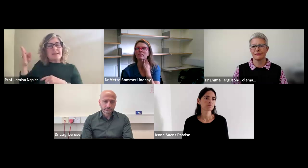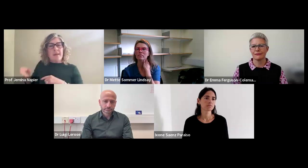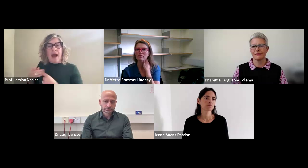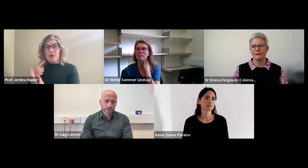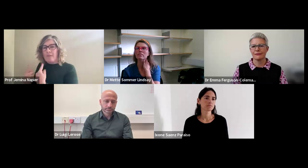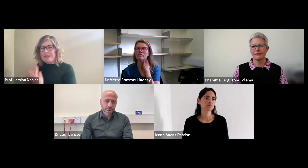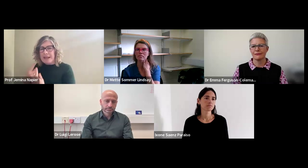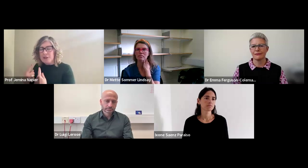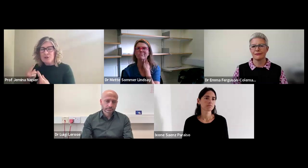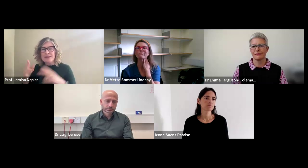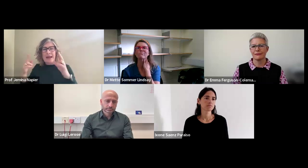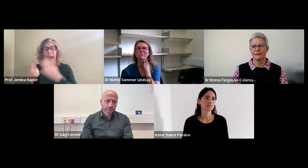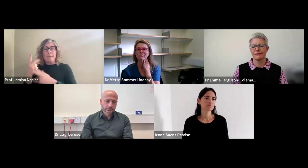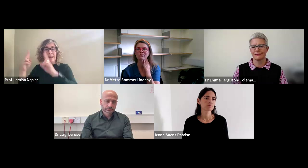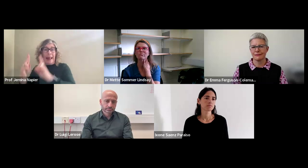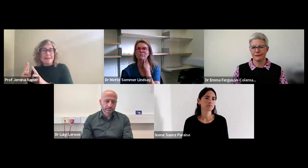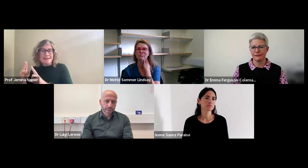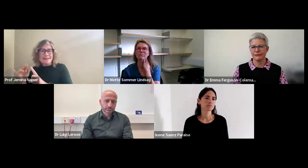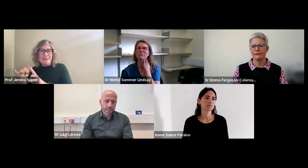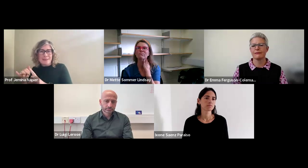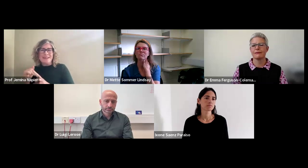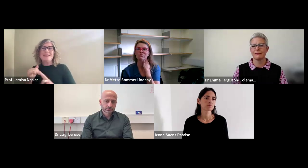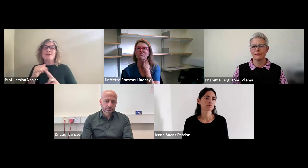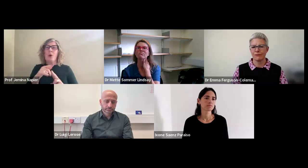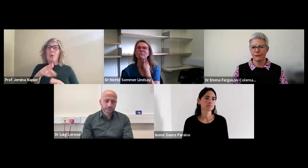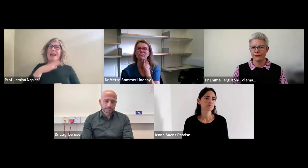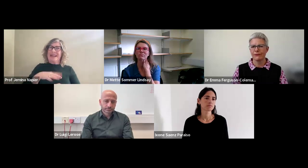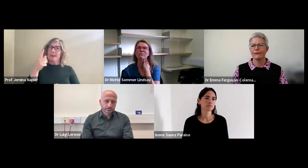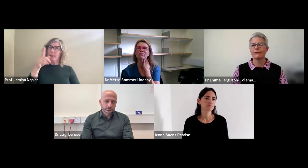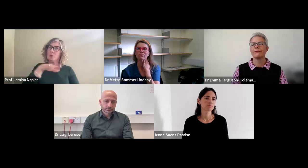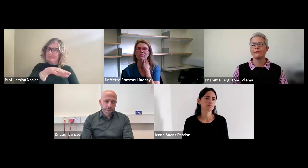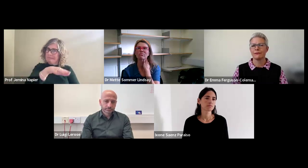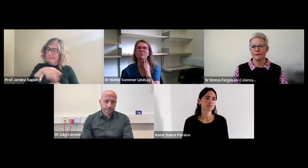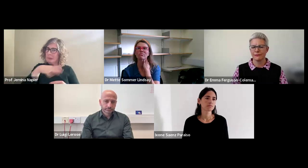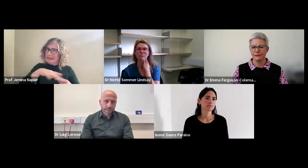for deaf academics that you're missing some side conversations, as we mentioned earlier in response